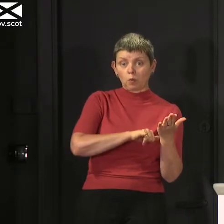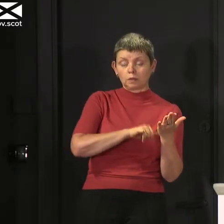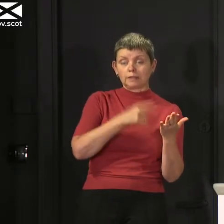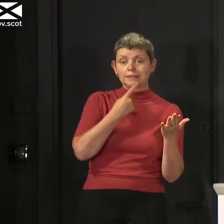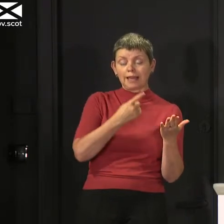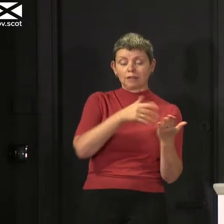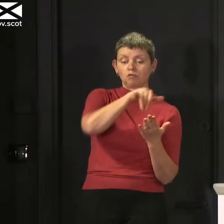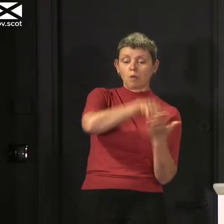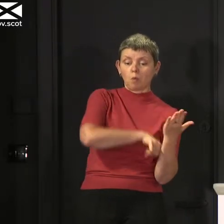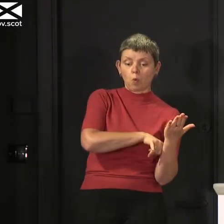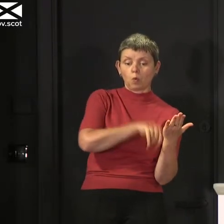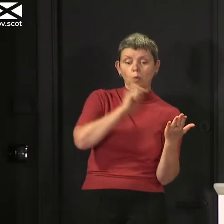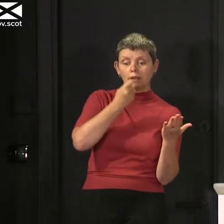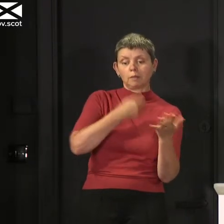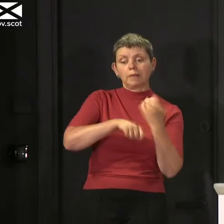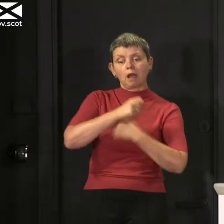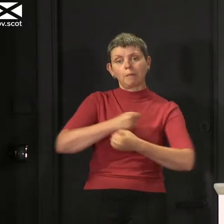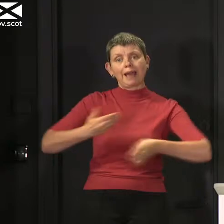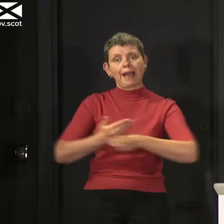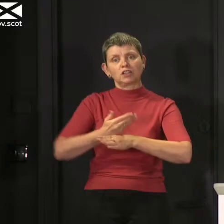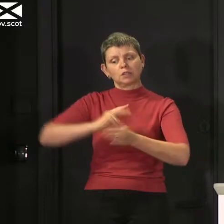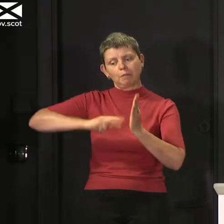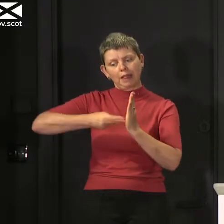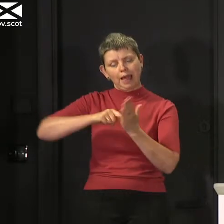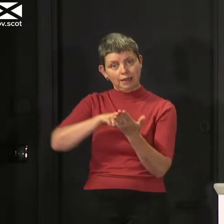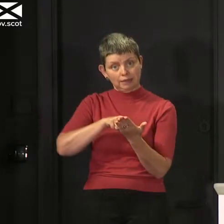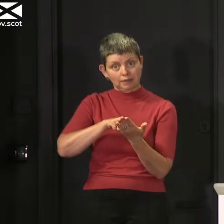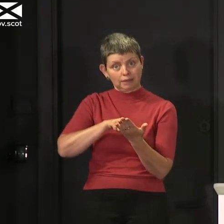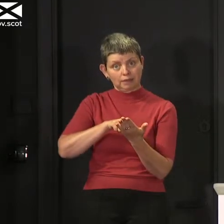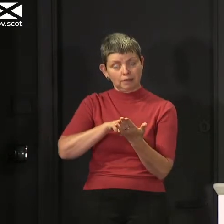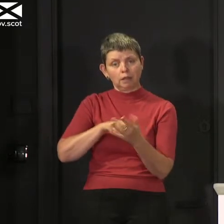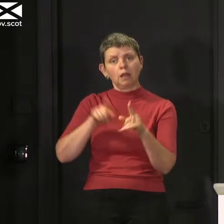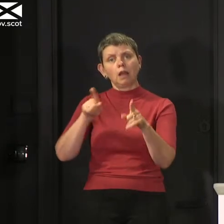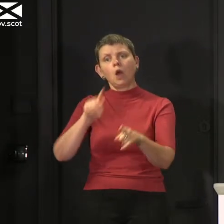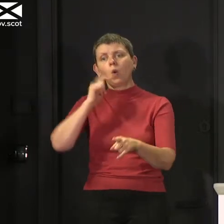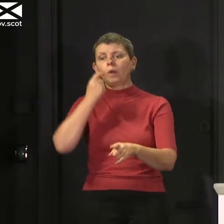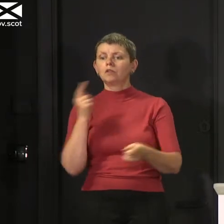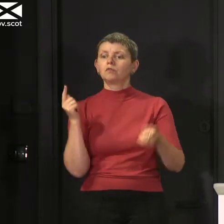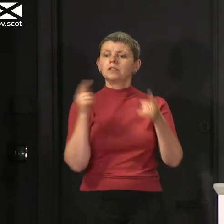several times since, we will have a response to Benny Higgins's report by the end of July.